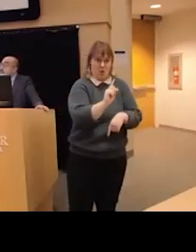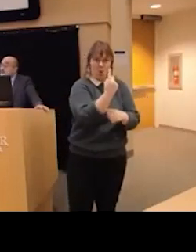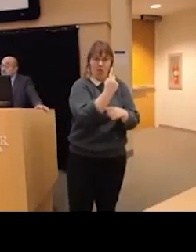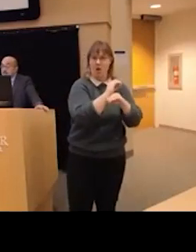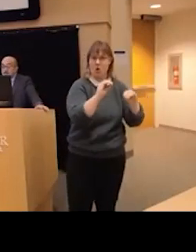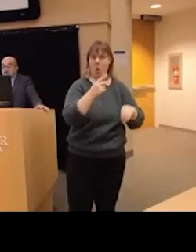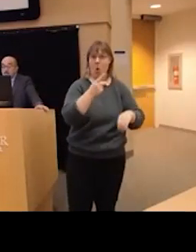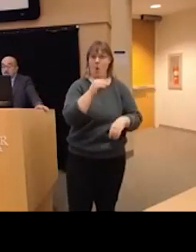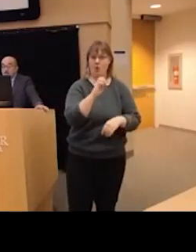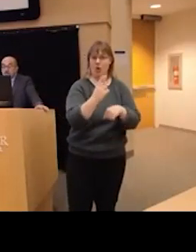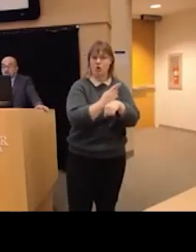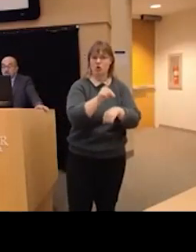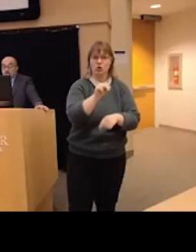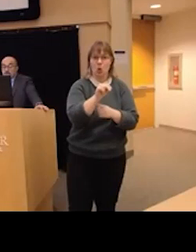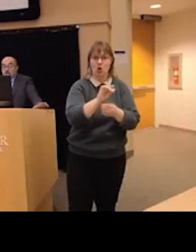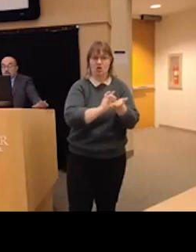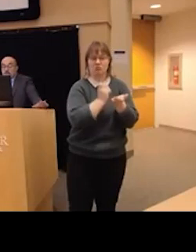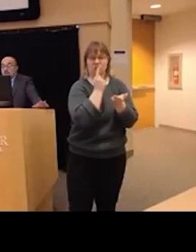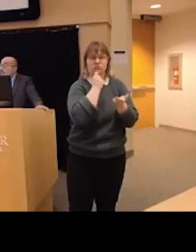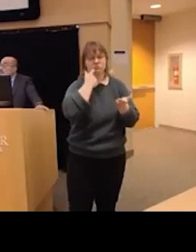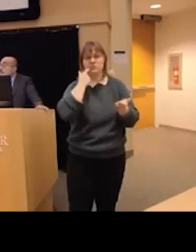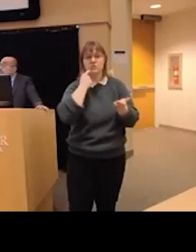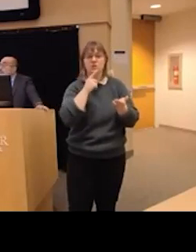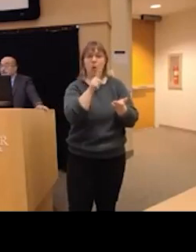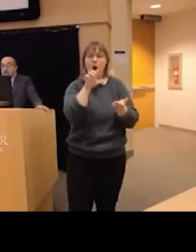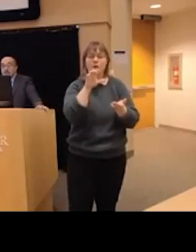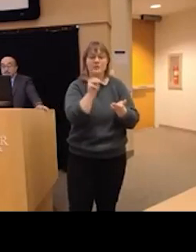an OPI use disorder component you know so all this 100 million people with chronic pain in